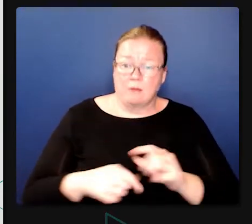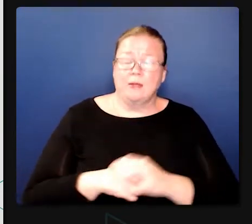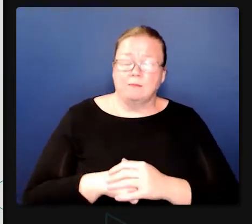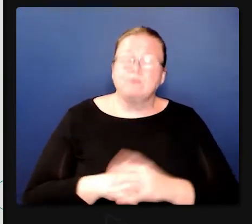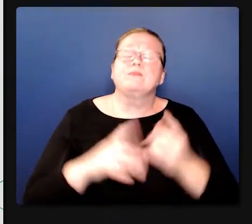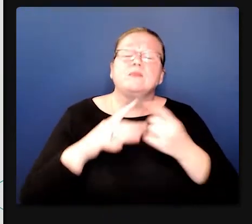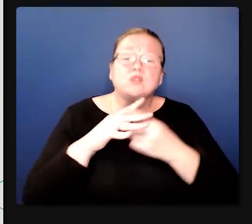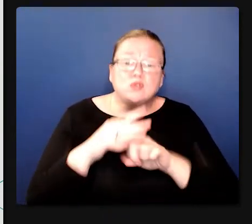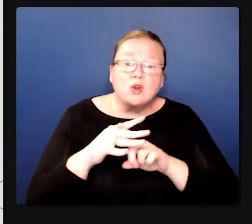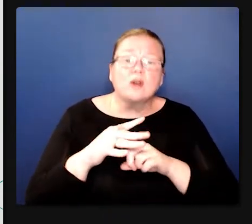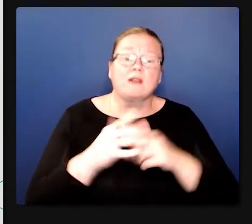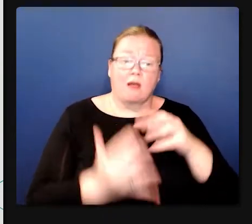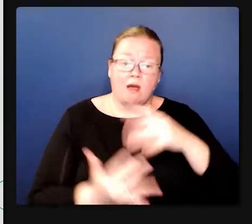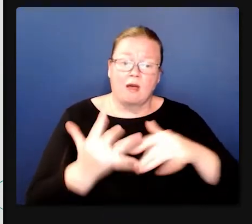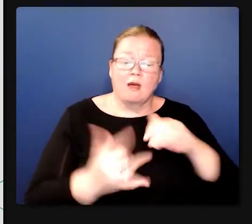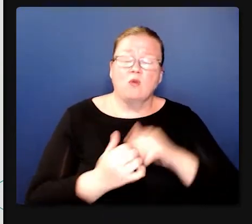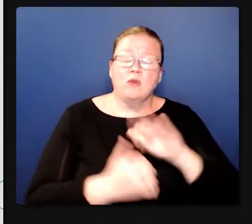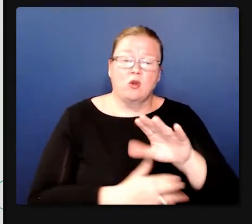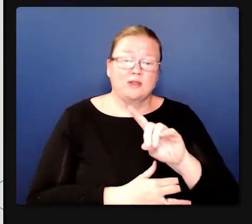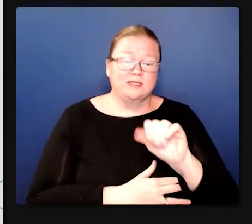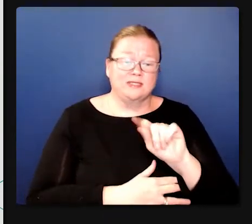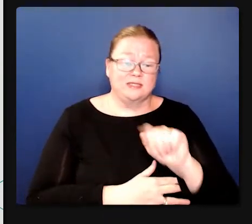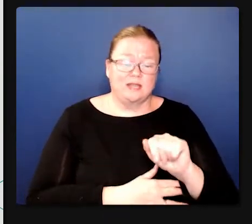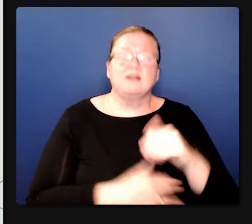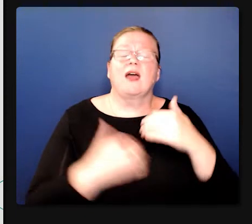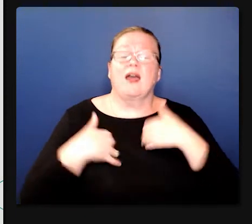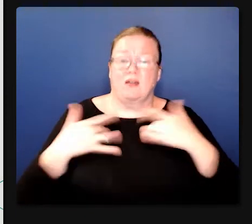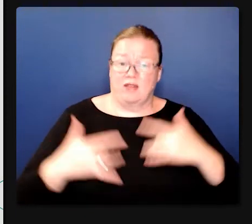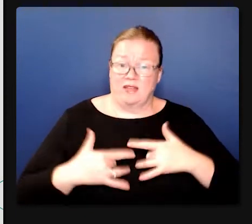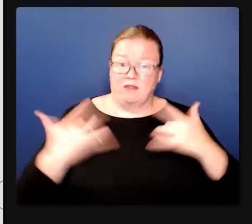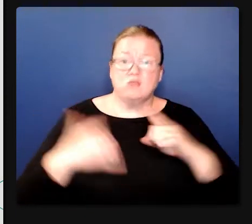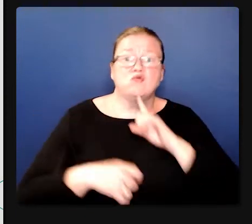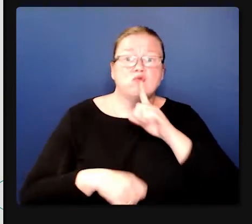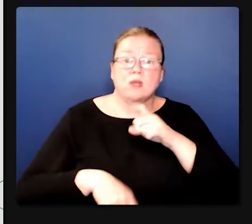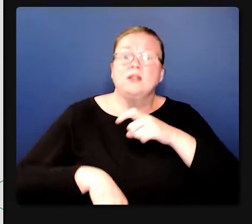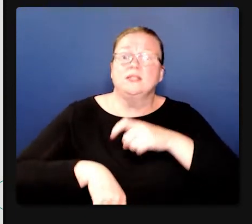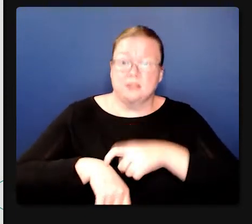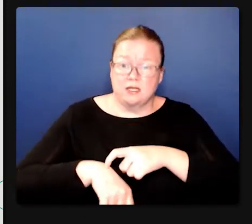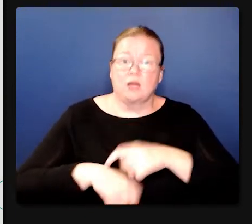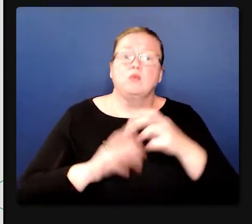Starting to interact with your data, you have the event's real time rules.